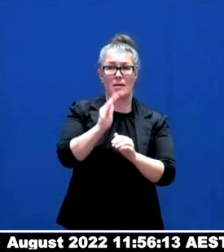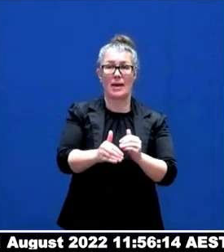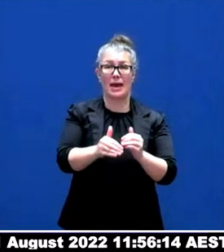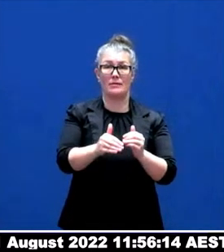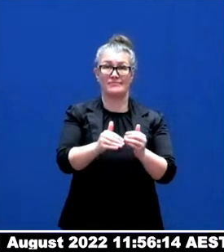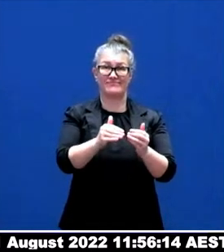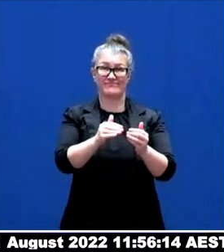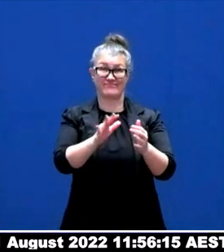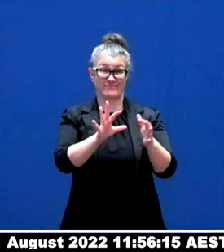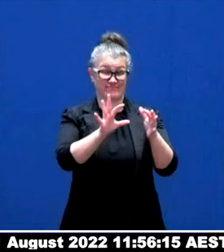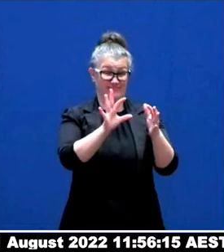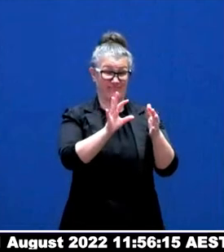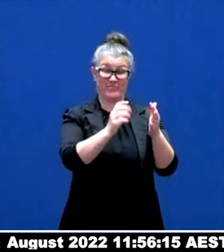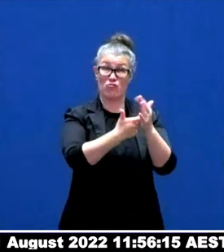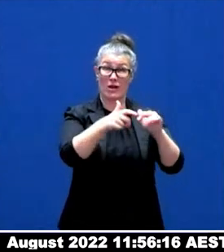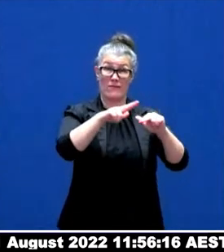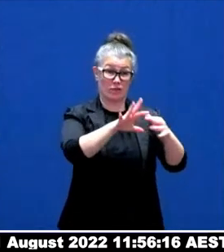the Conventions in policies or documents.